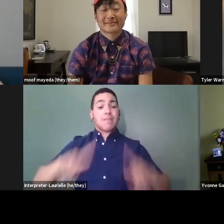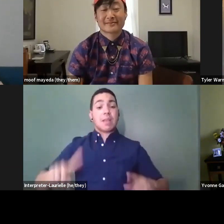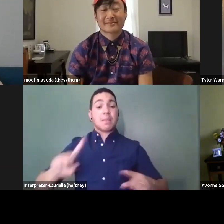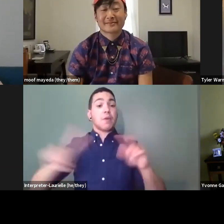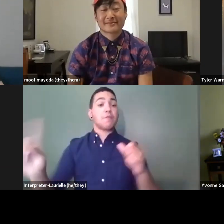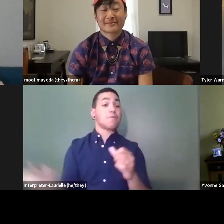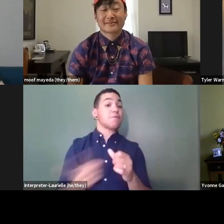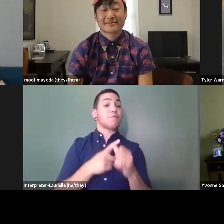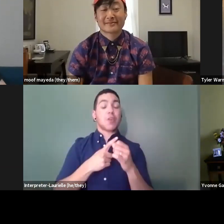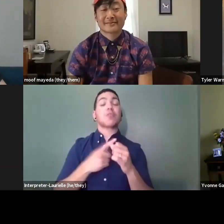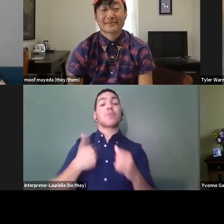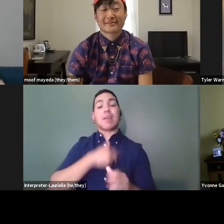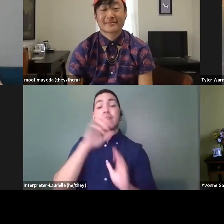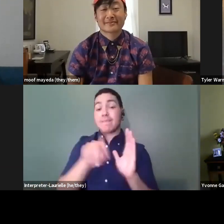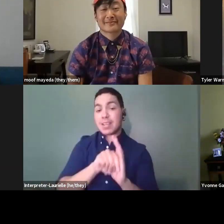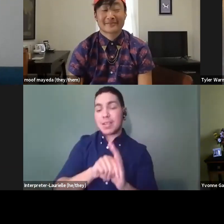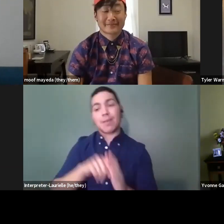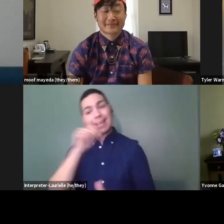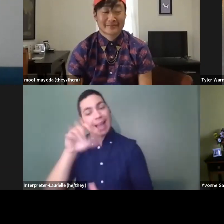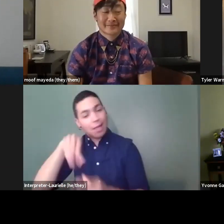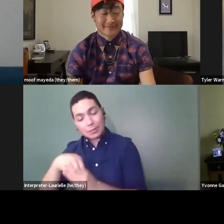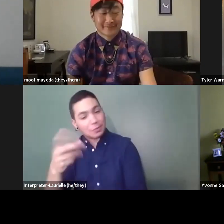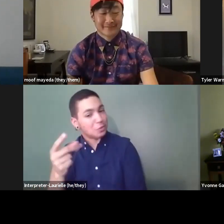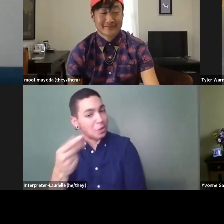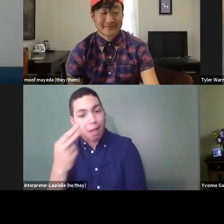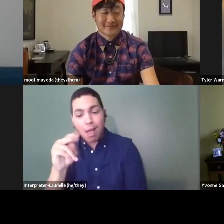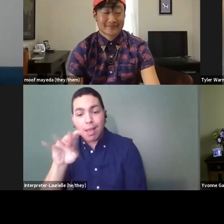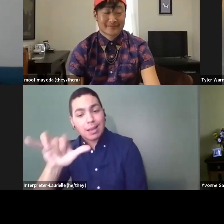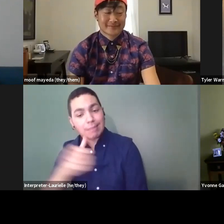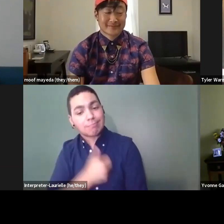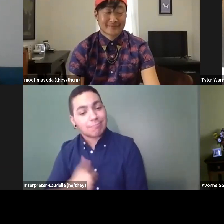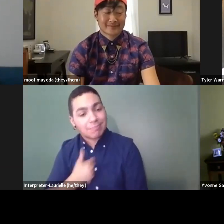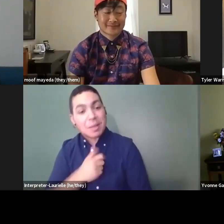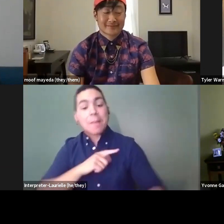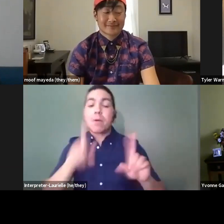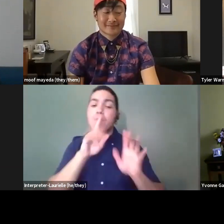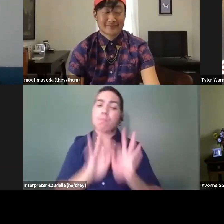LNS Captioning for captioning tonight, and thank you last but